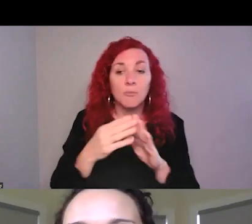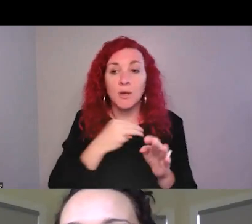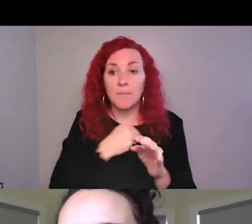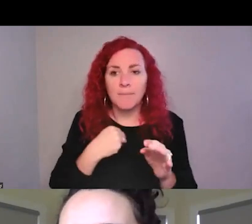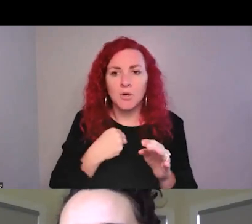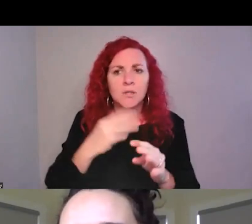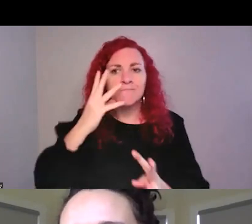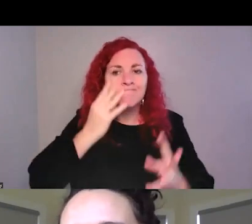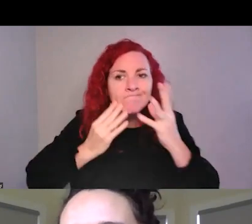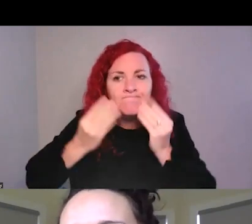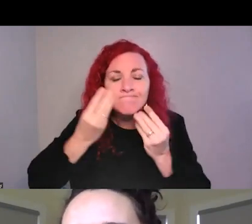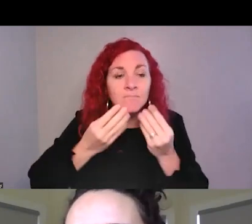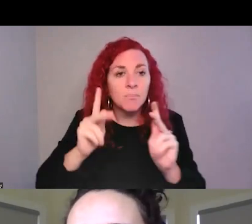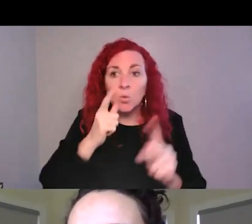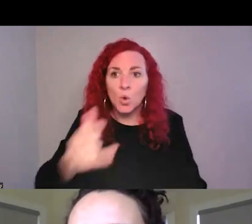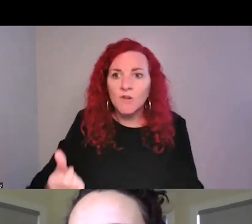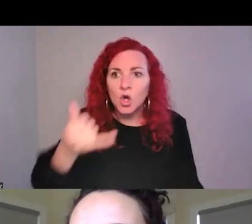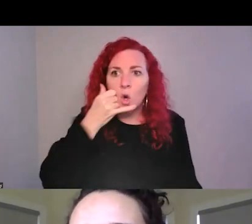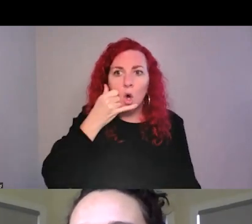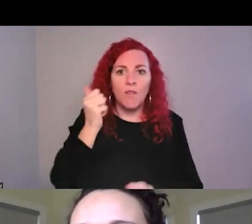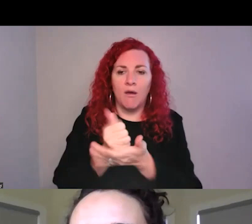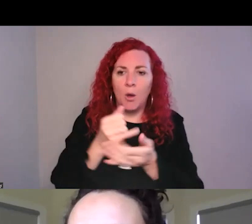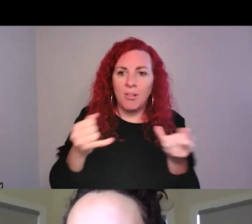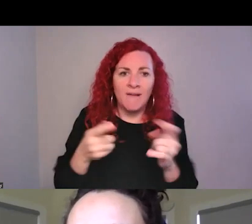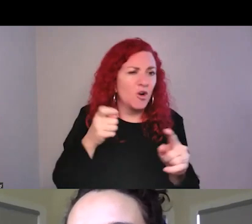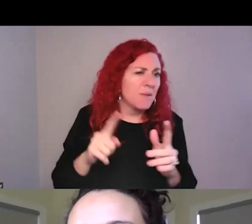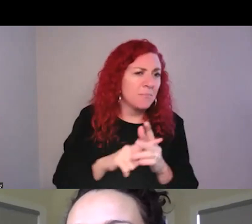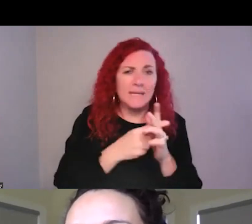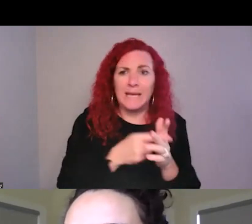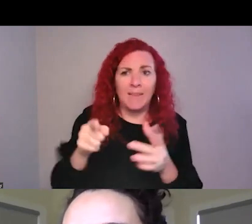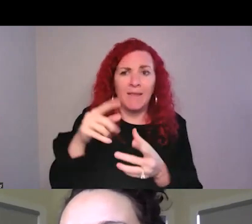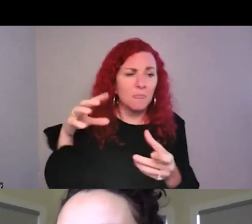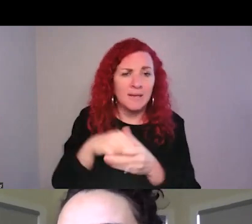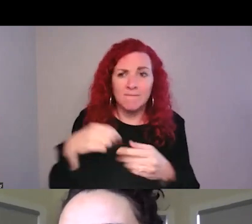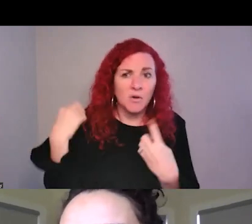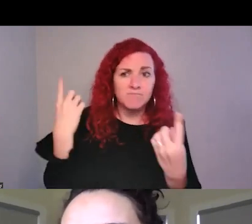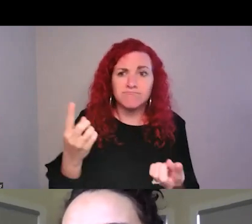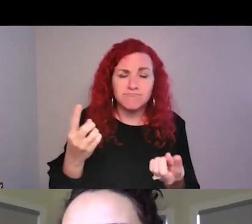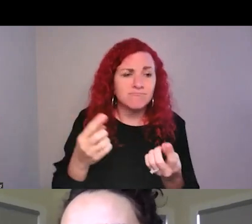HELPED WITH THE HOT LINE FROM THE BEGINNING AND KEPT THEM INVOLVED WITH THE IMPLEMENTATION OF THIS.